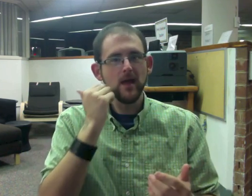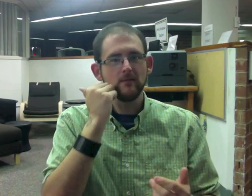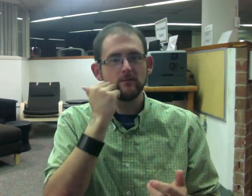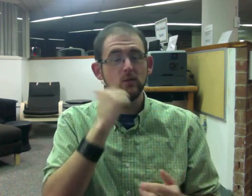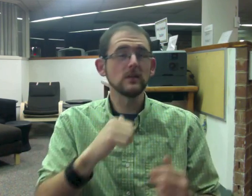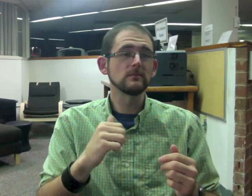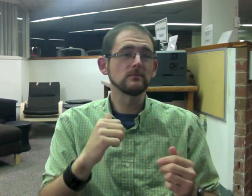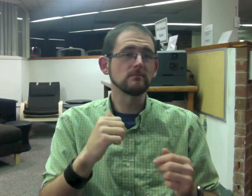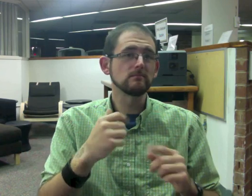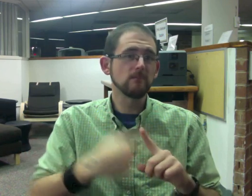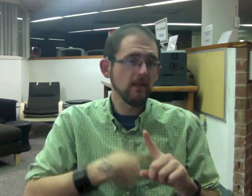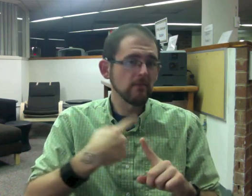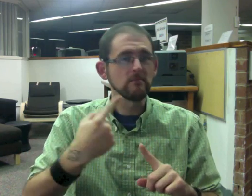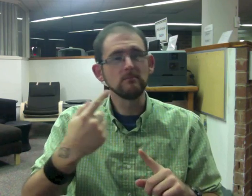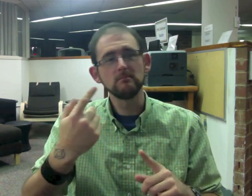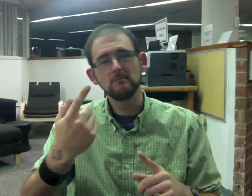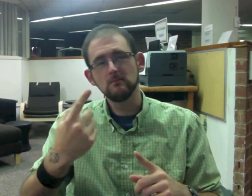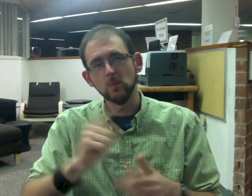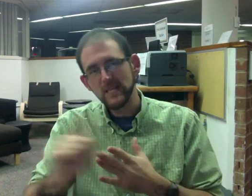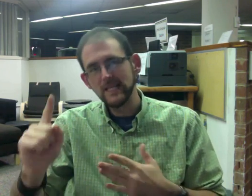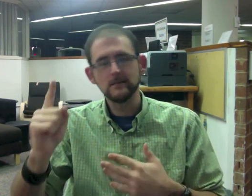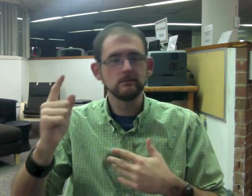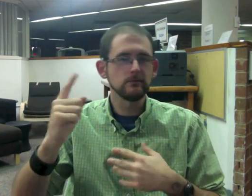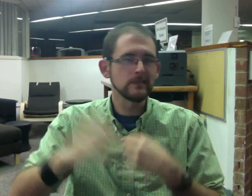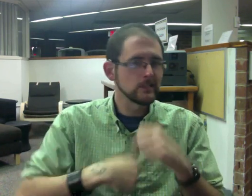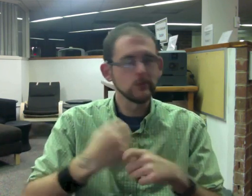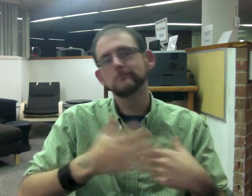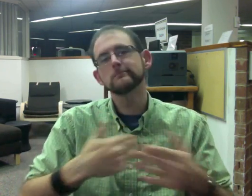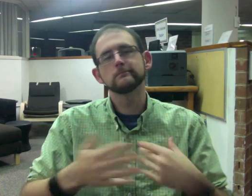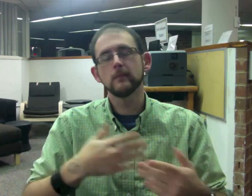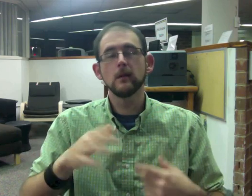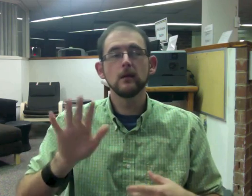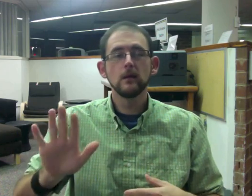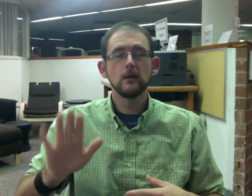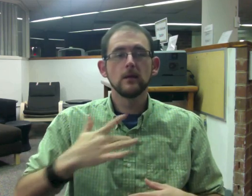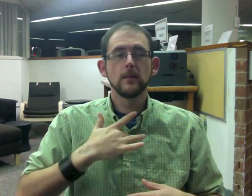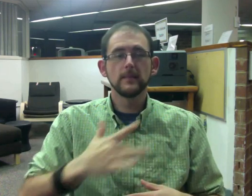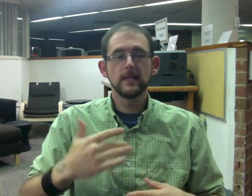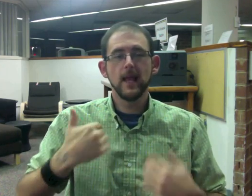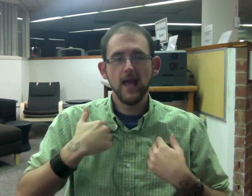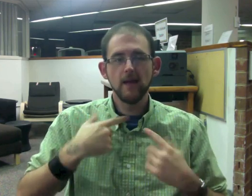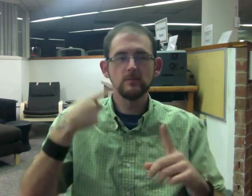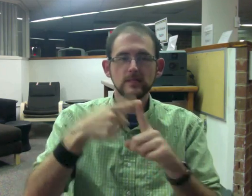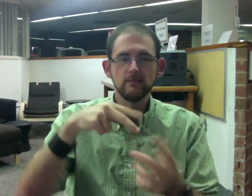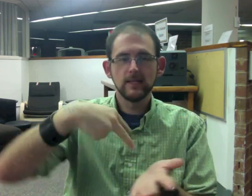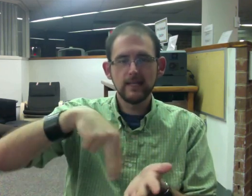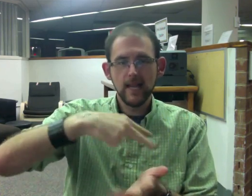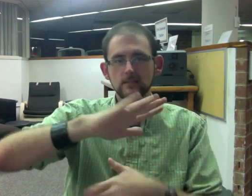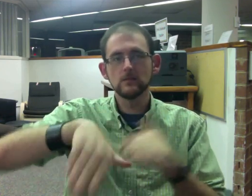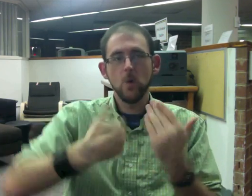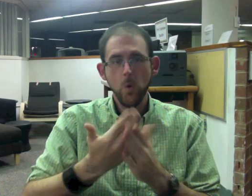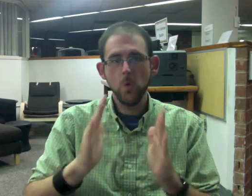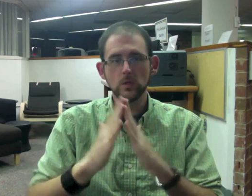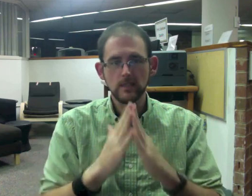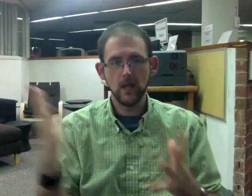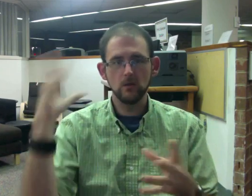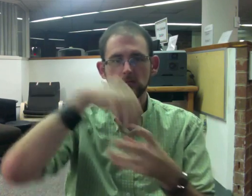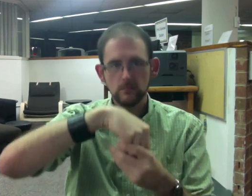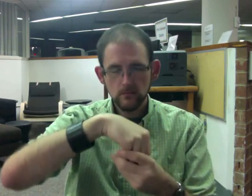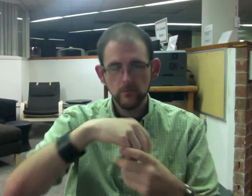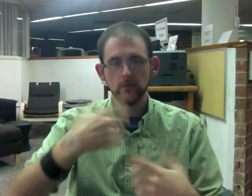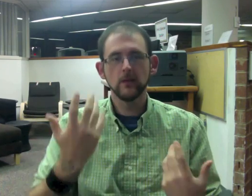And at different intervals of weeks, months, or years, the whole town turns out for specific dances.